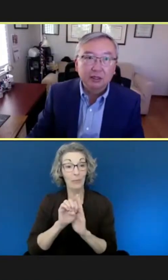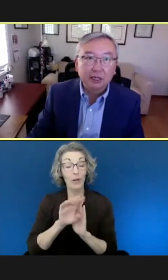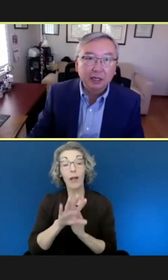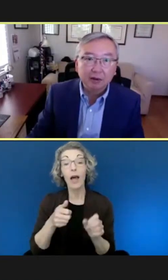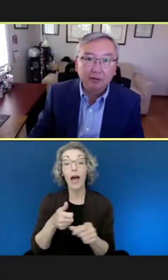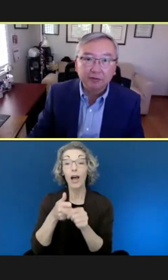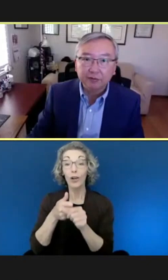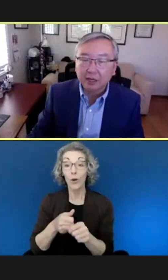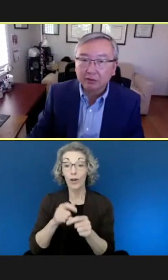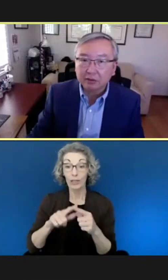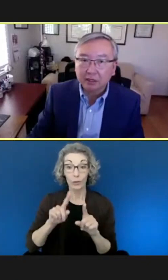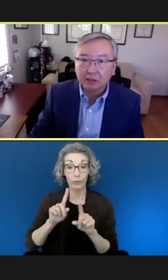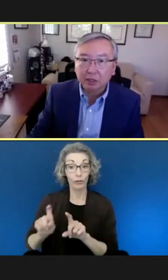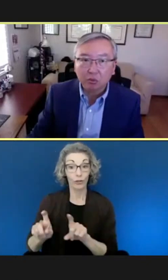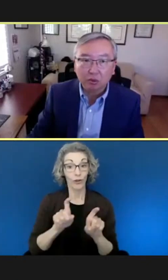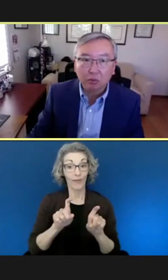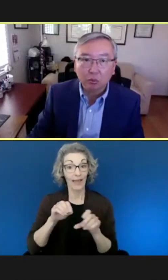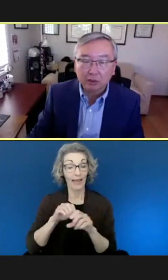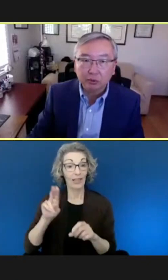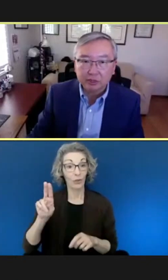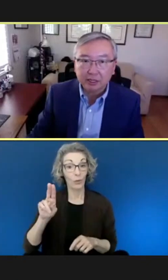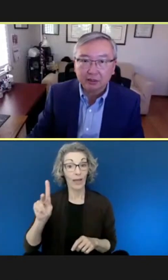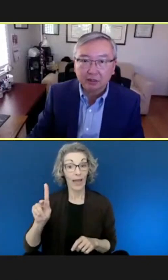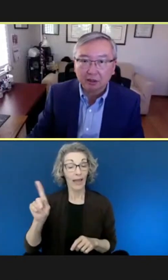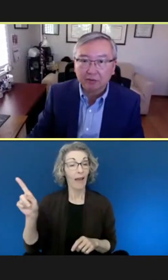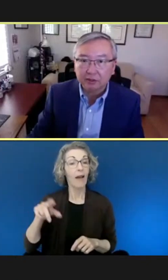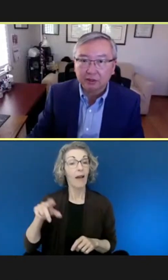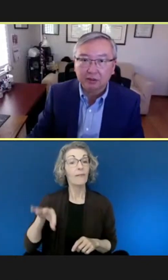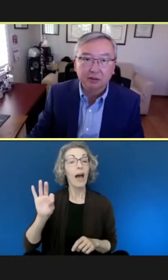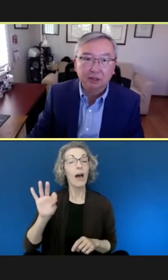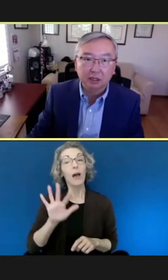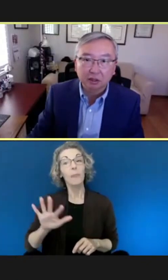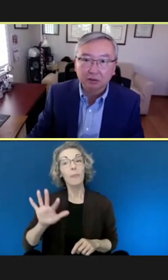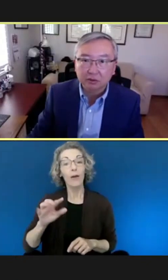they have found that about 1% of the doctors in